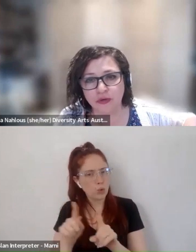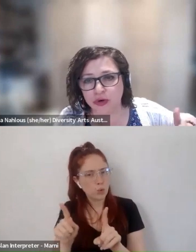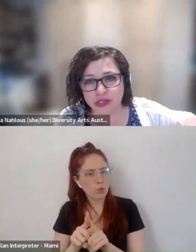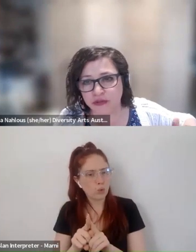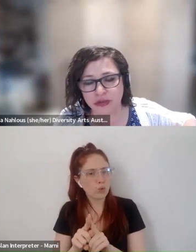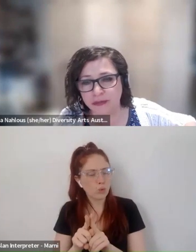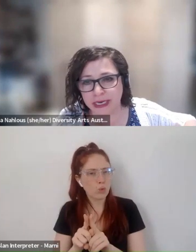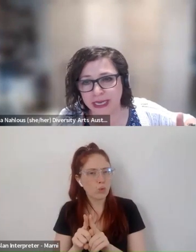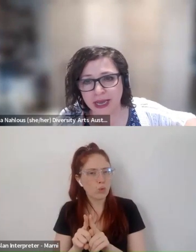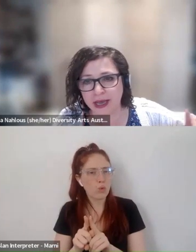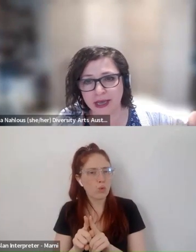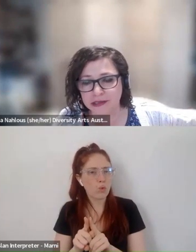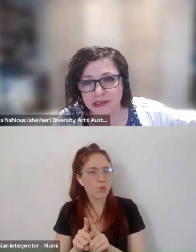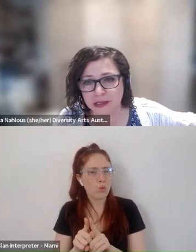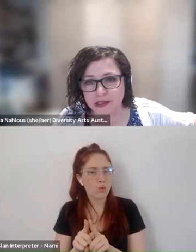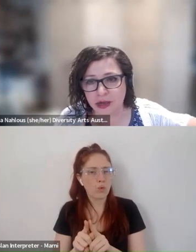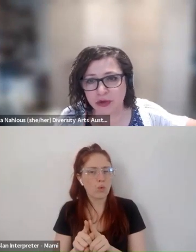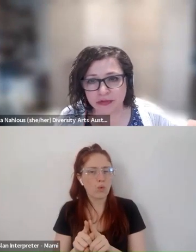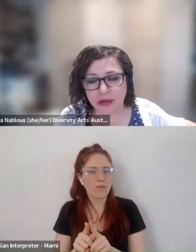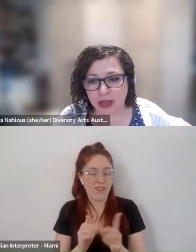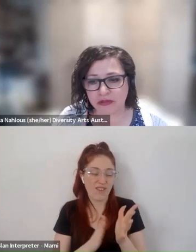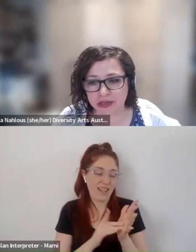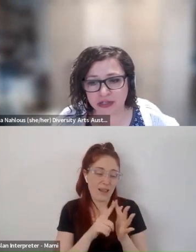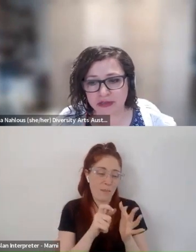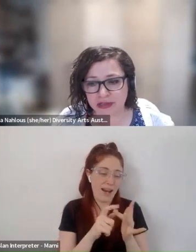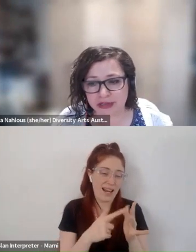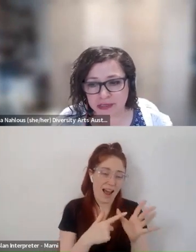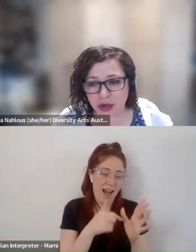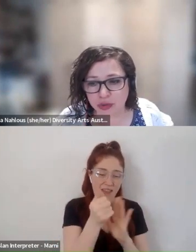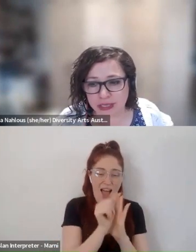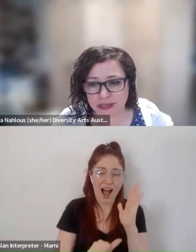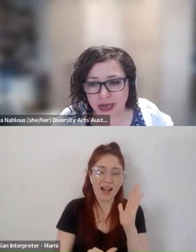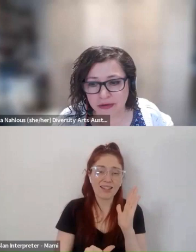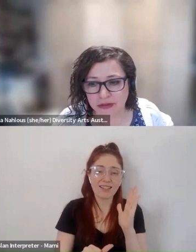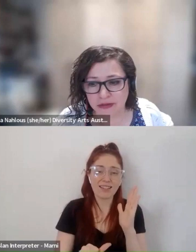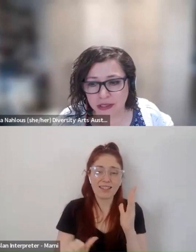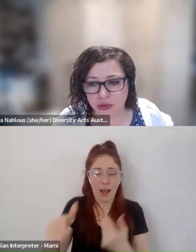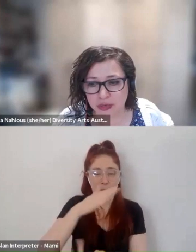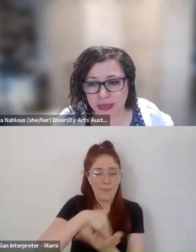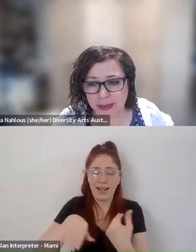of crossover media arts, so I actually think that's gold dust Caroline, like talking about the media.